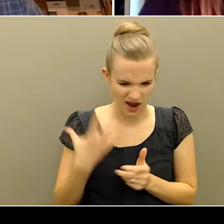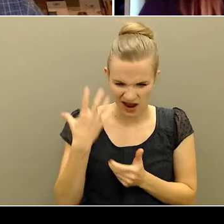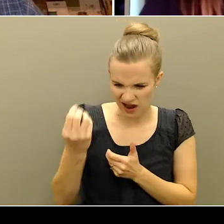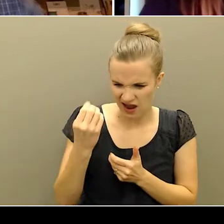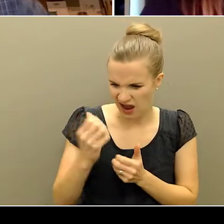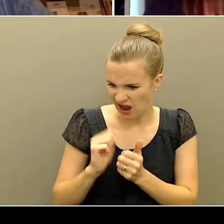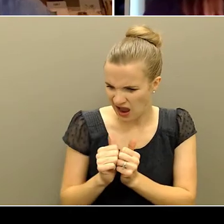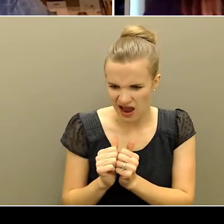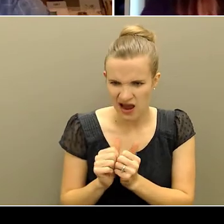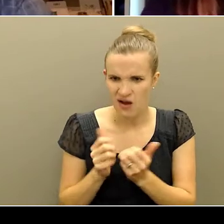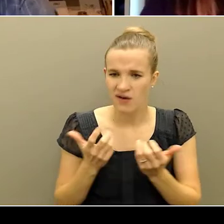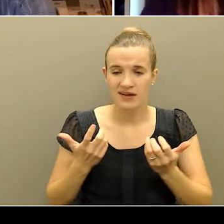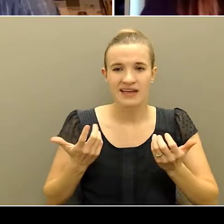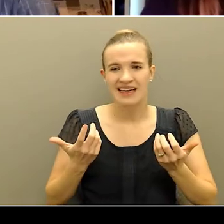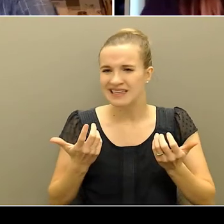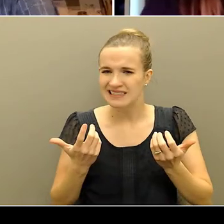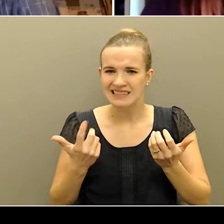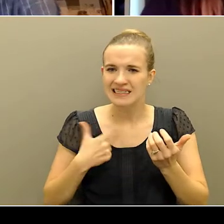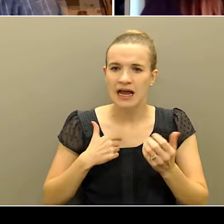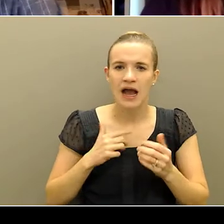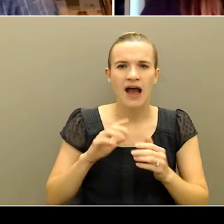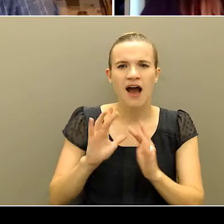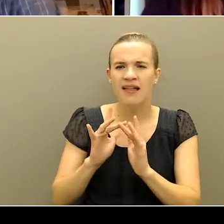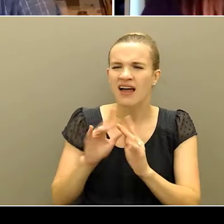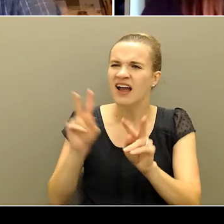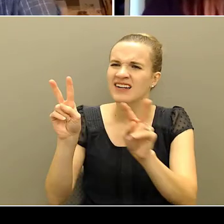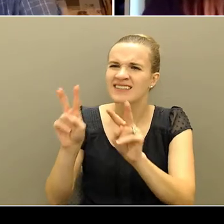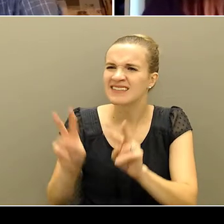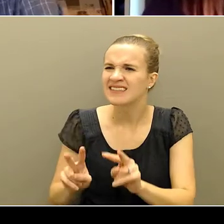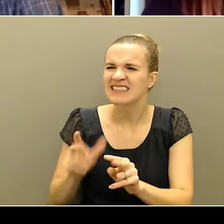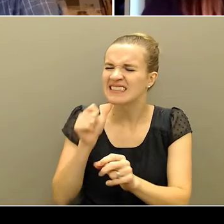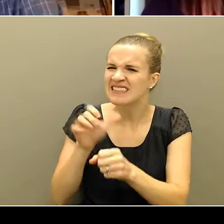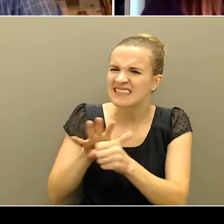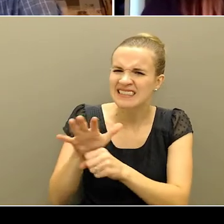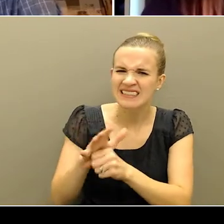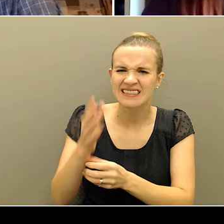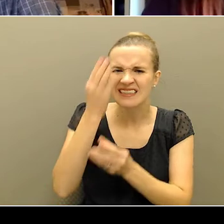wasn't really finding the information that I, that I really wanted online, or